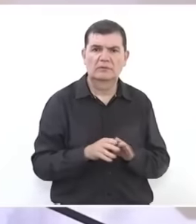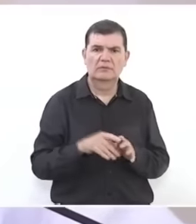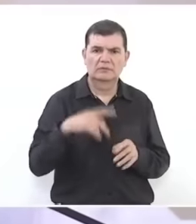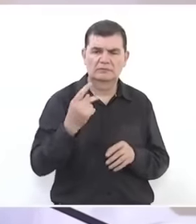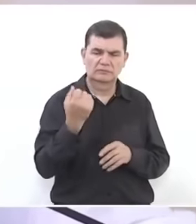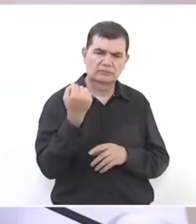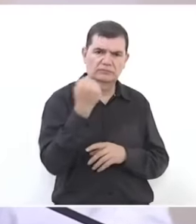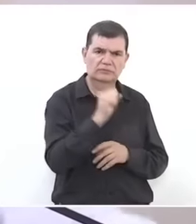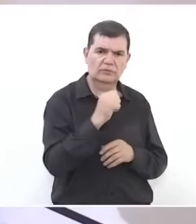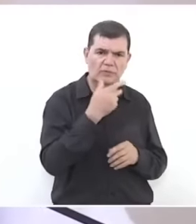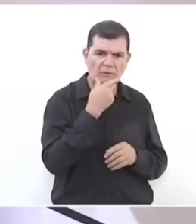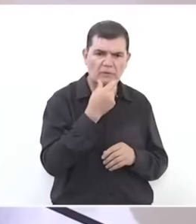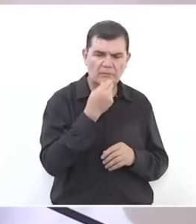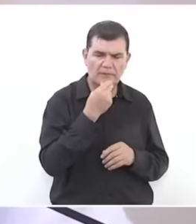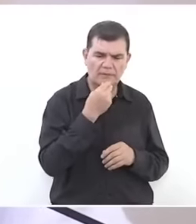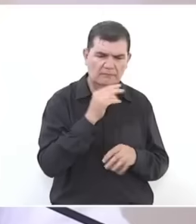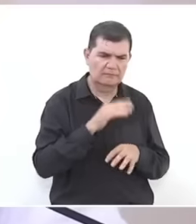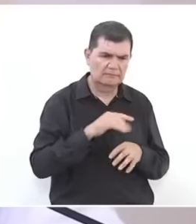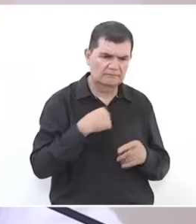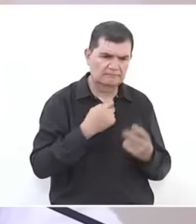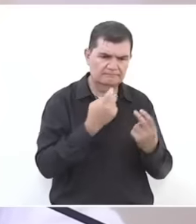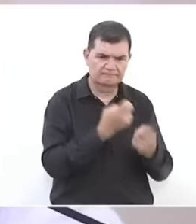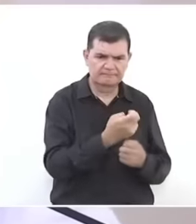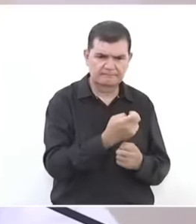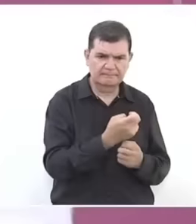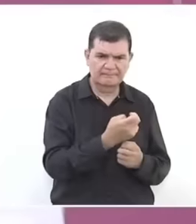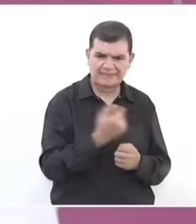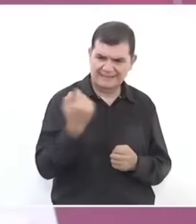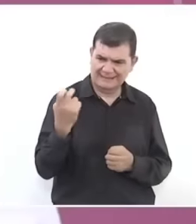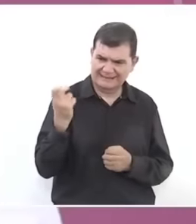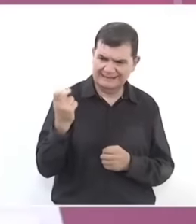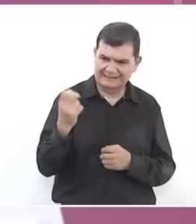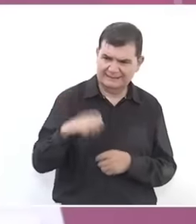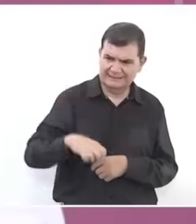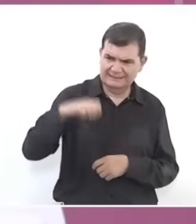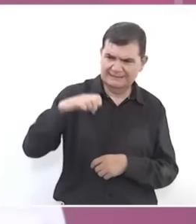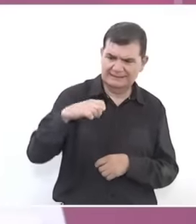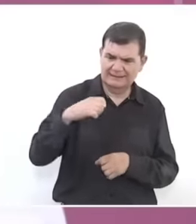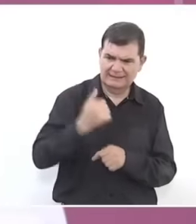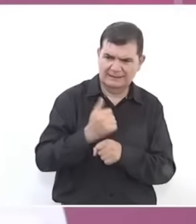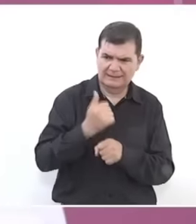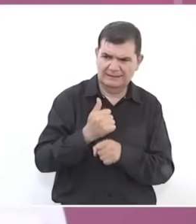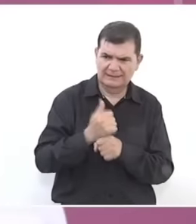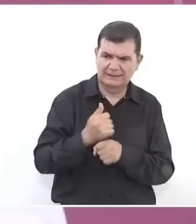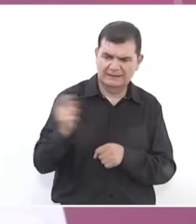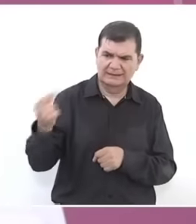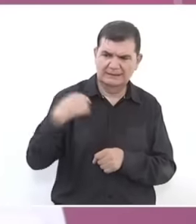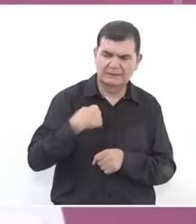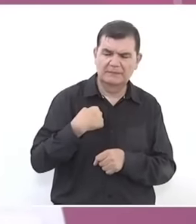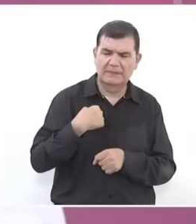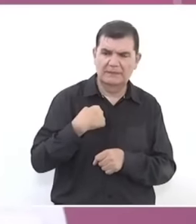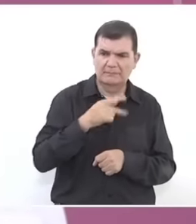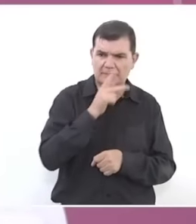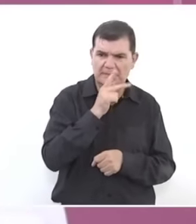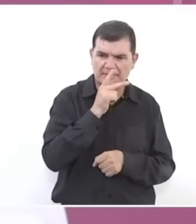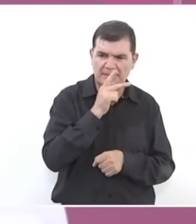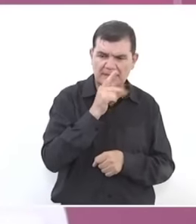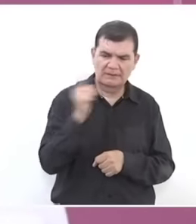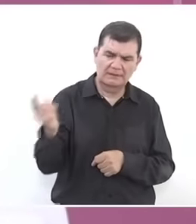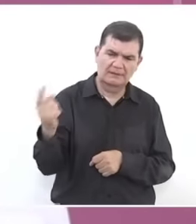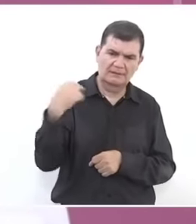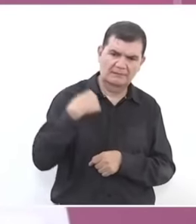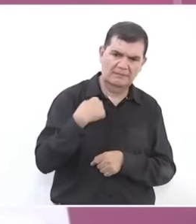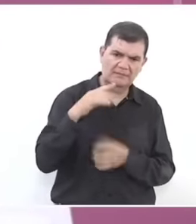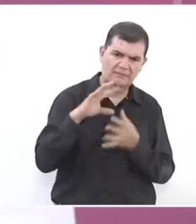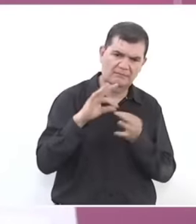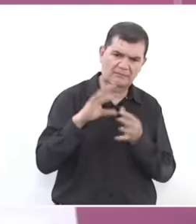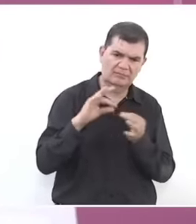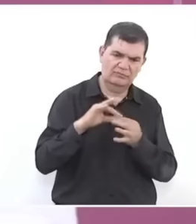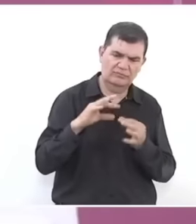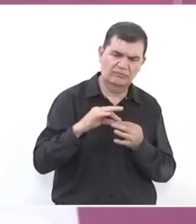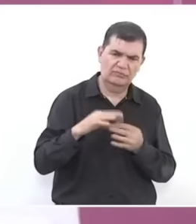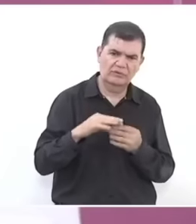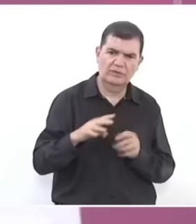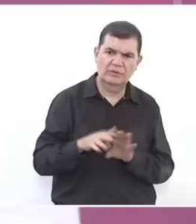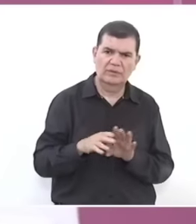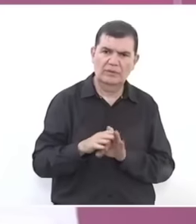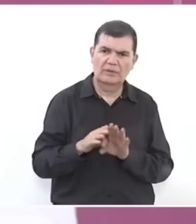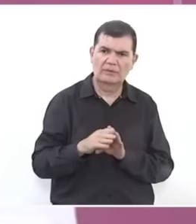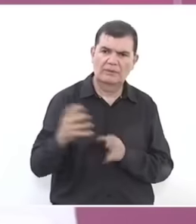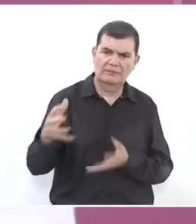Those closest to me tell them that old man is my father and he came to me to make this proposal